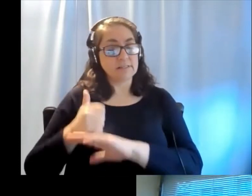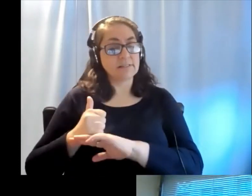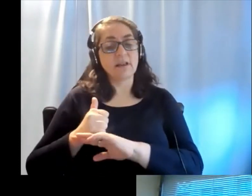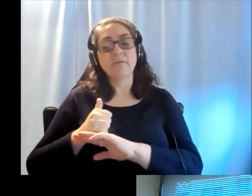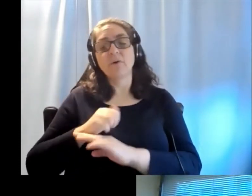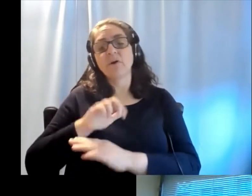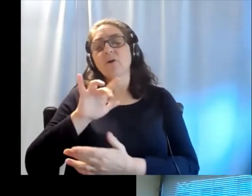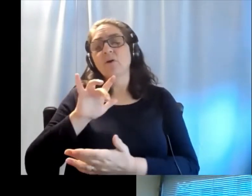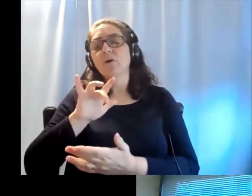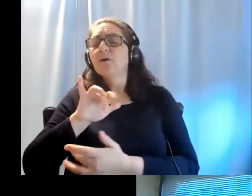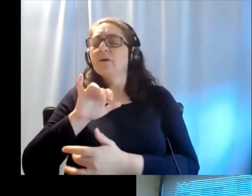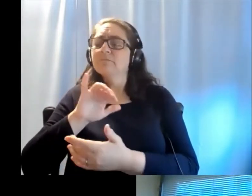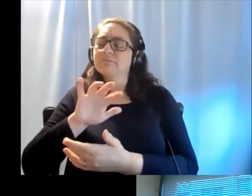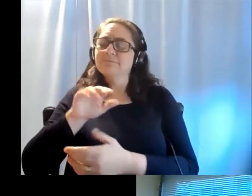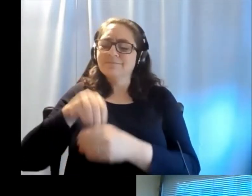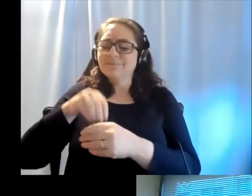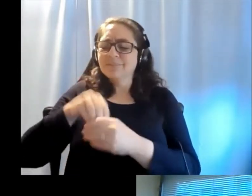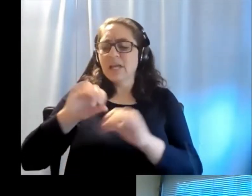for Occupational Safety and Health.